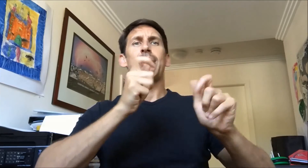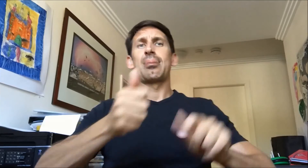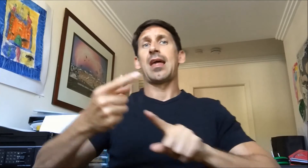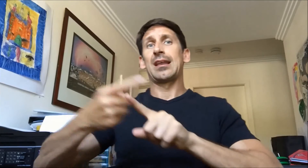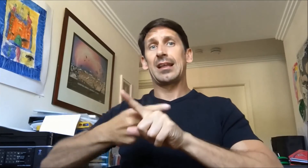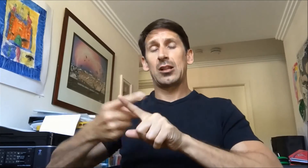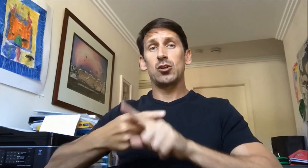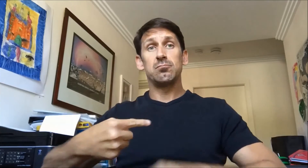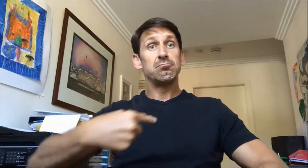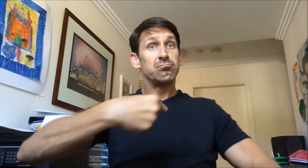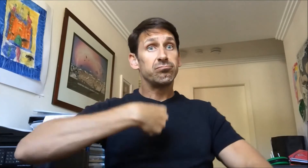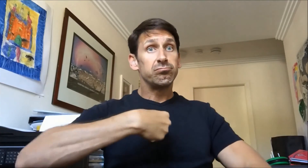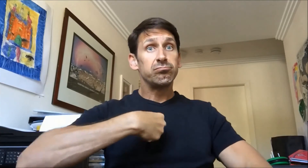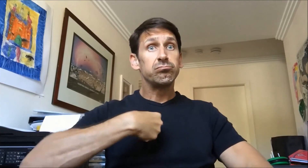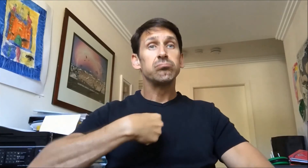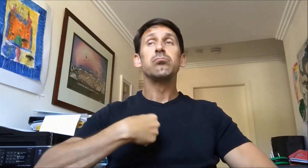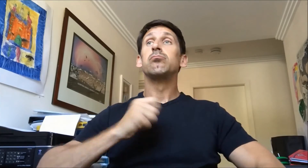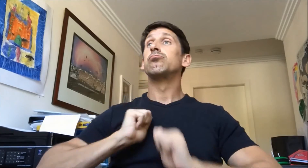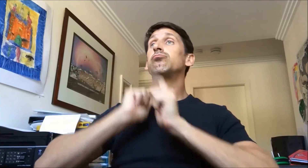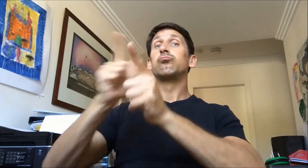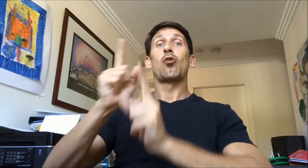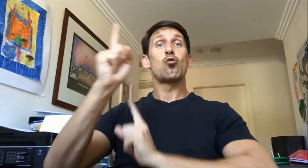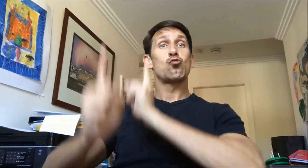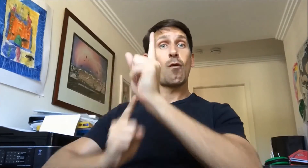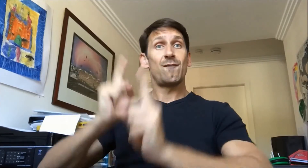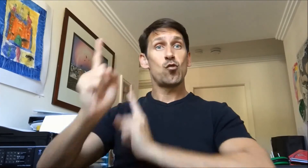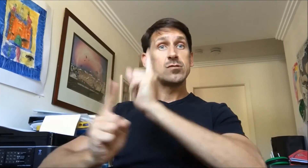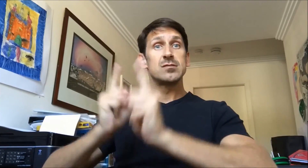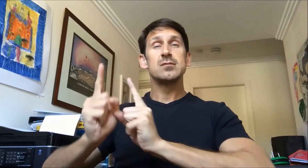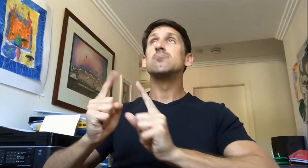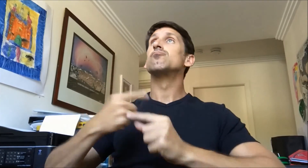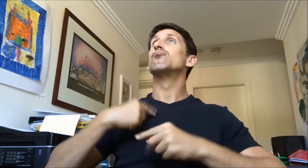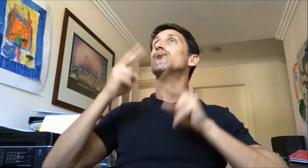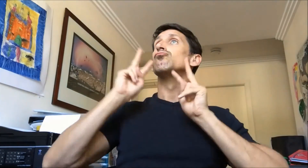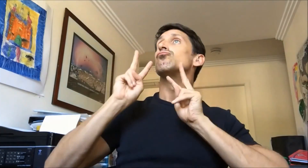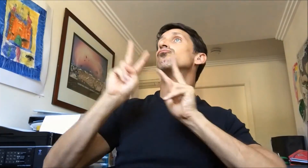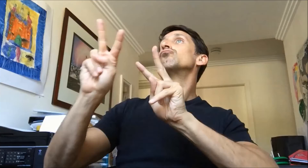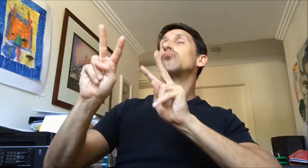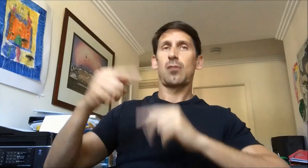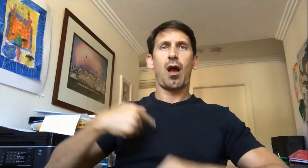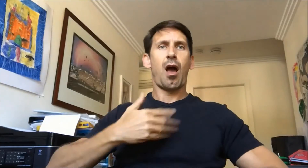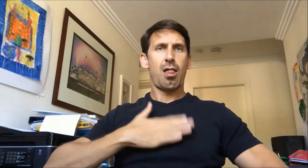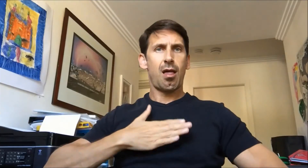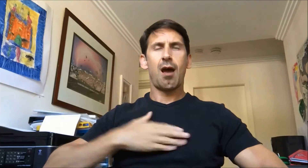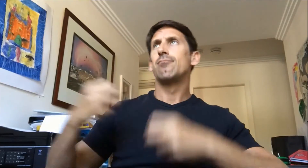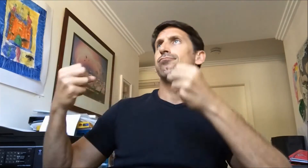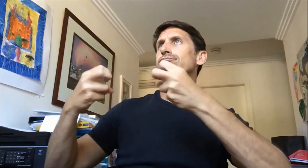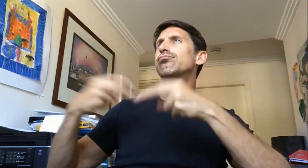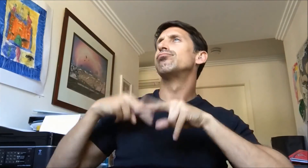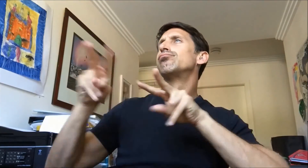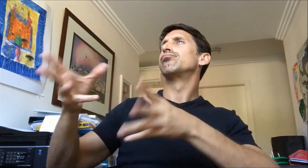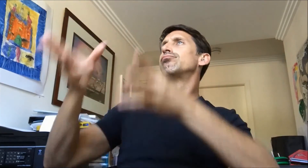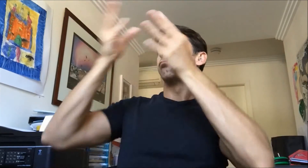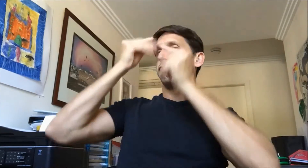receiving information via an interpreter rather than captions. For me, when I go to a conference, I like to sit back and watch the live captions